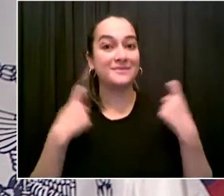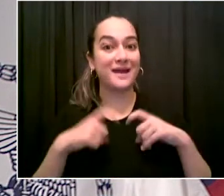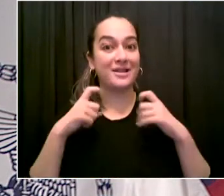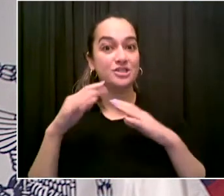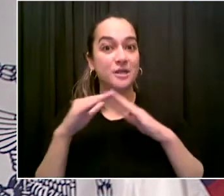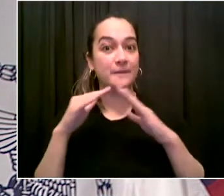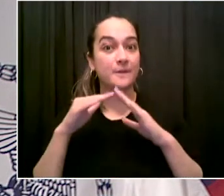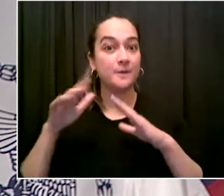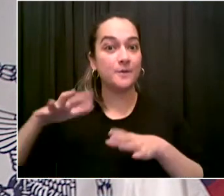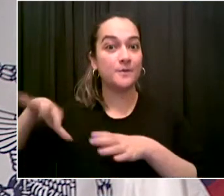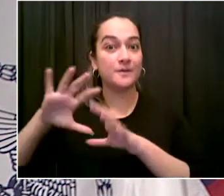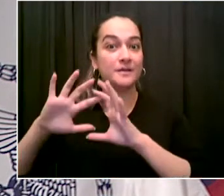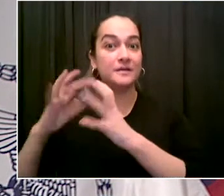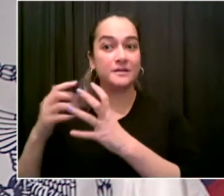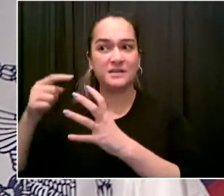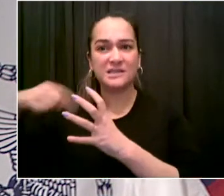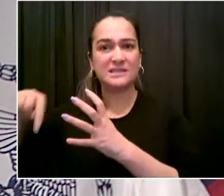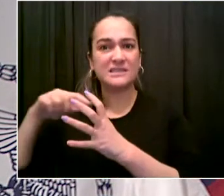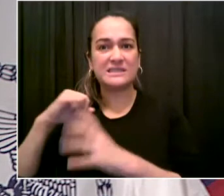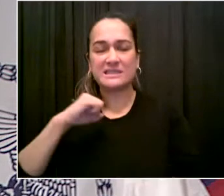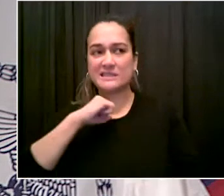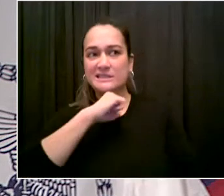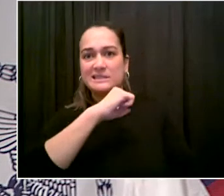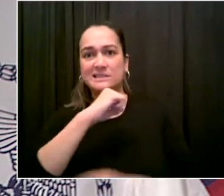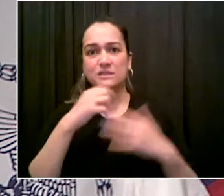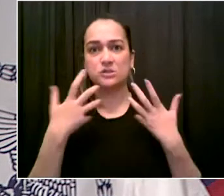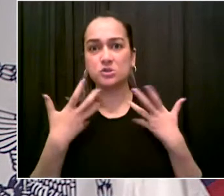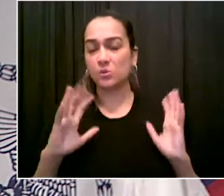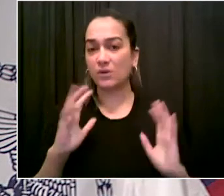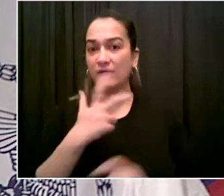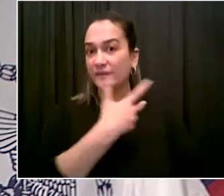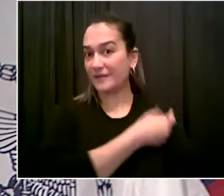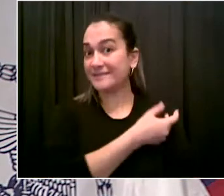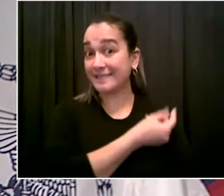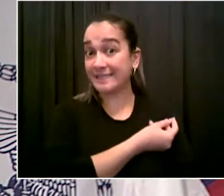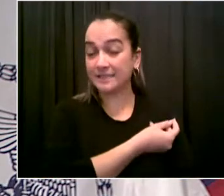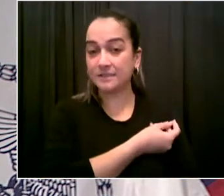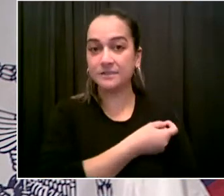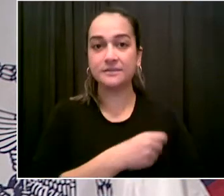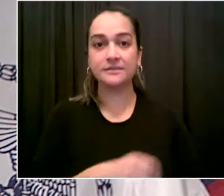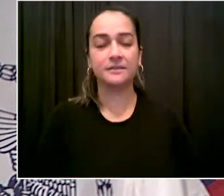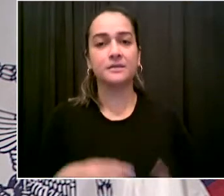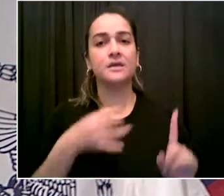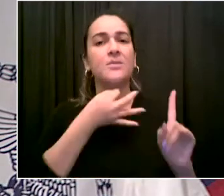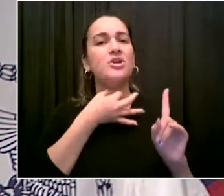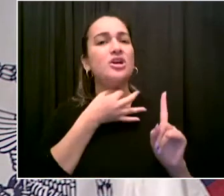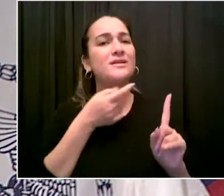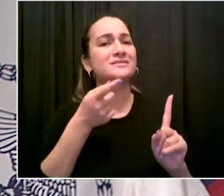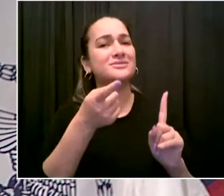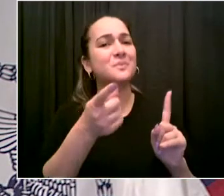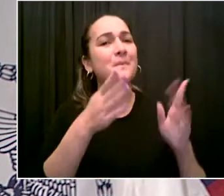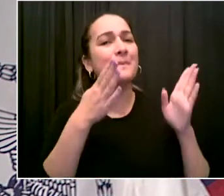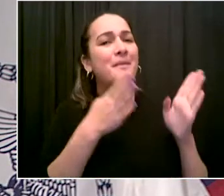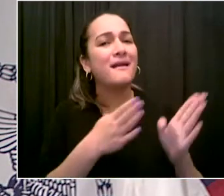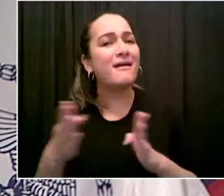HISPANIC PEOPLE THAT WERE NOT GOING TO GET VACCINATED. DO HAVE ANY